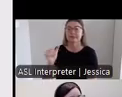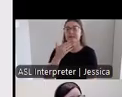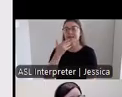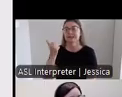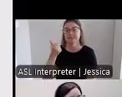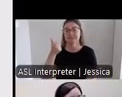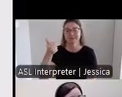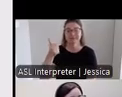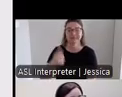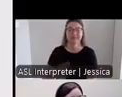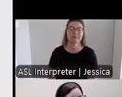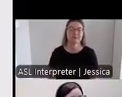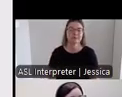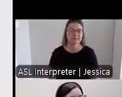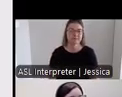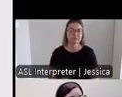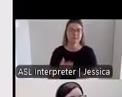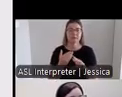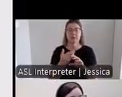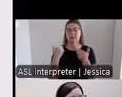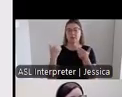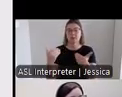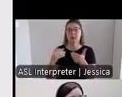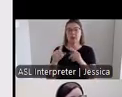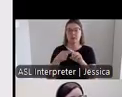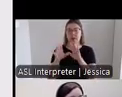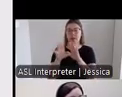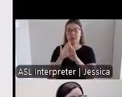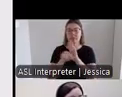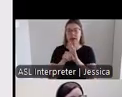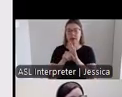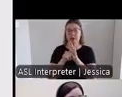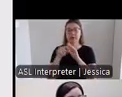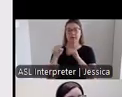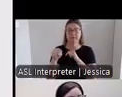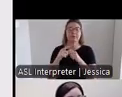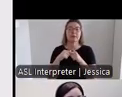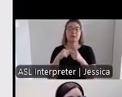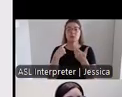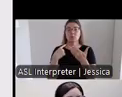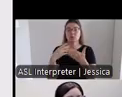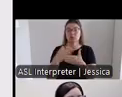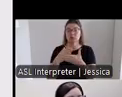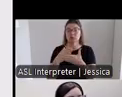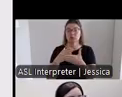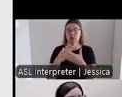So before we launch into the background of our initiative, we wanted to share our current end result,